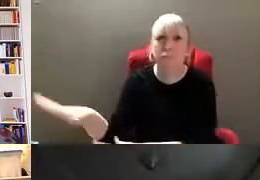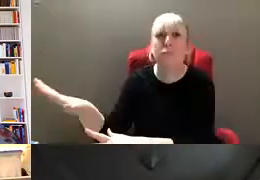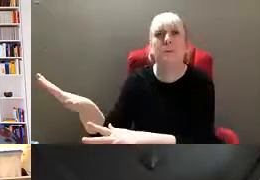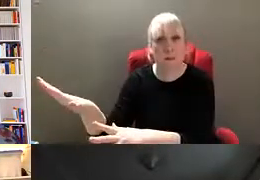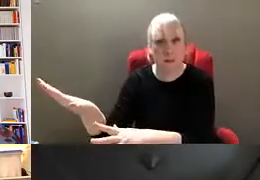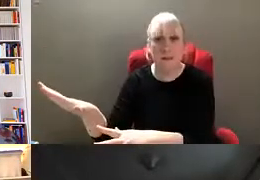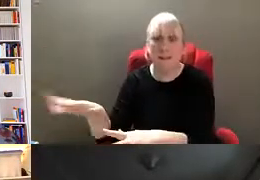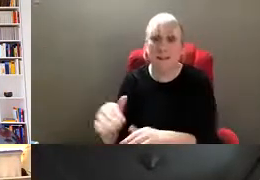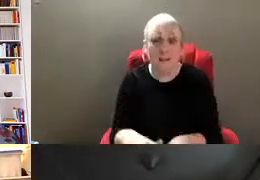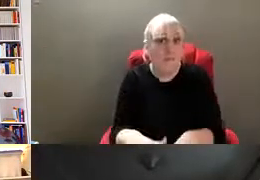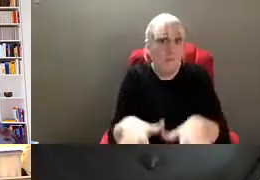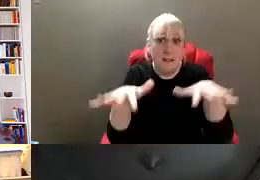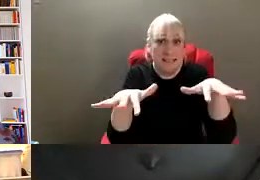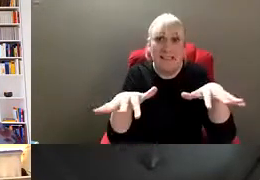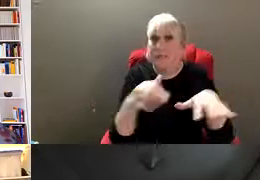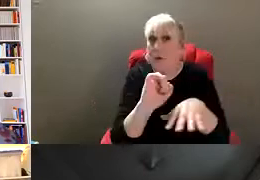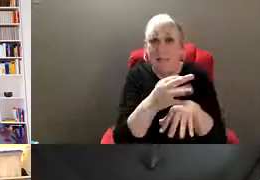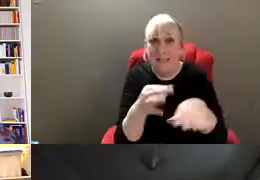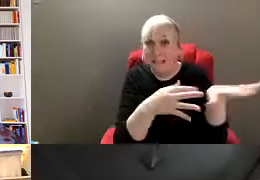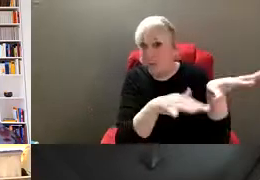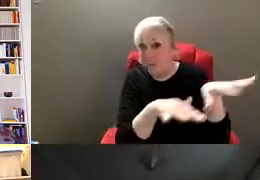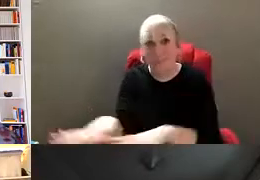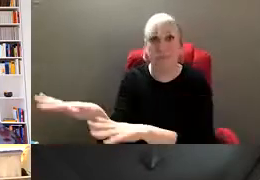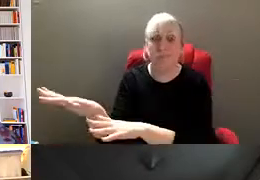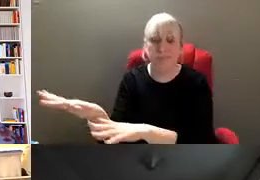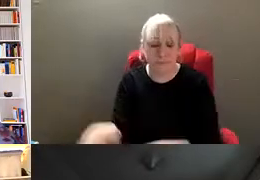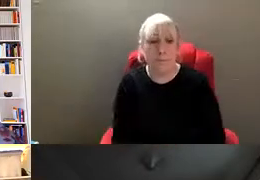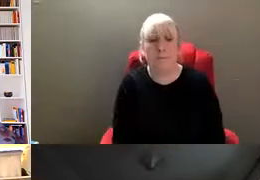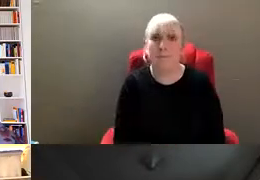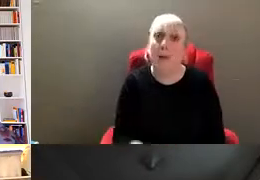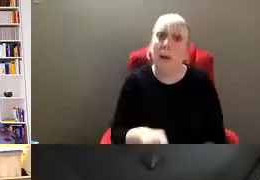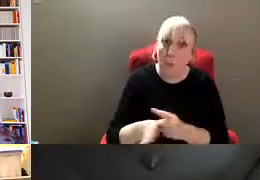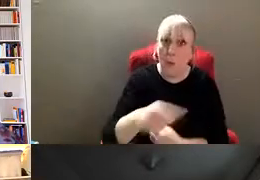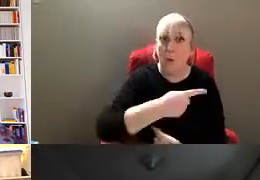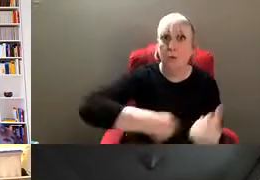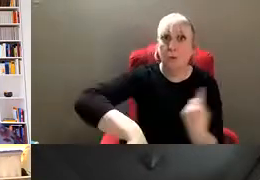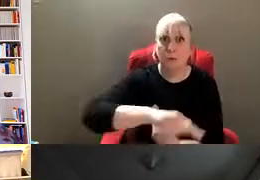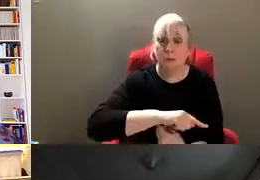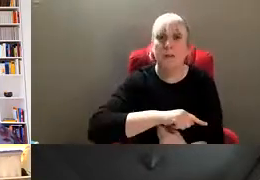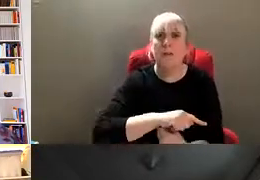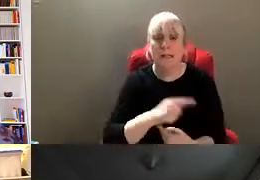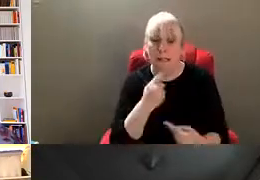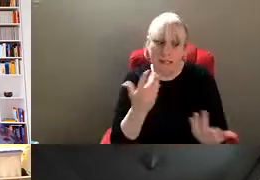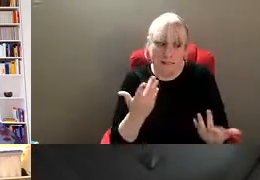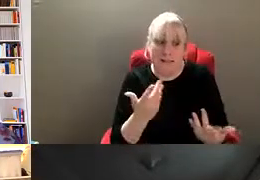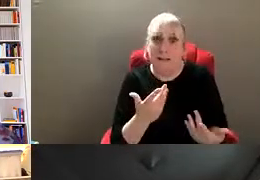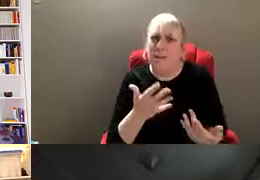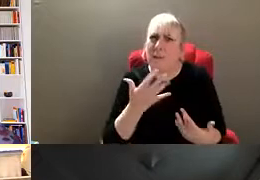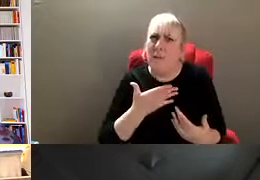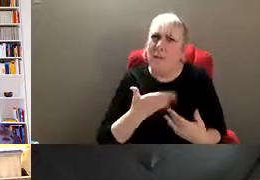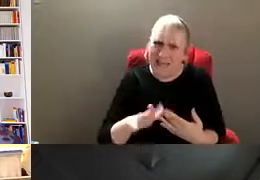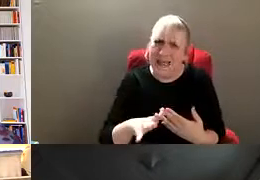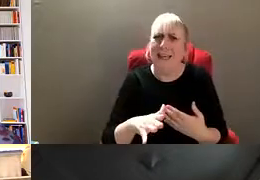most of us so through some generation or the other must have been ecological refugees we have moved